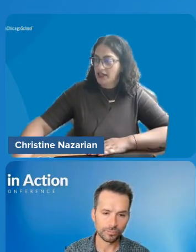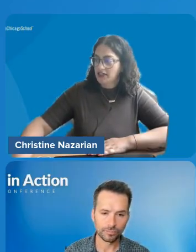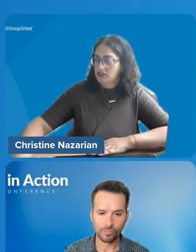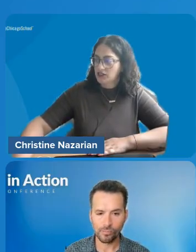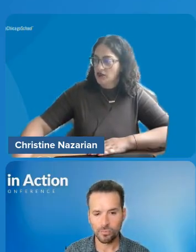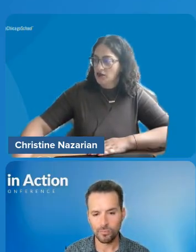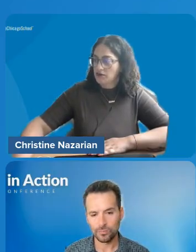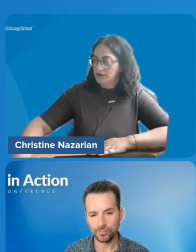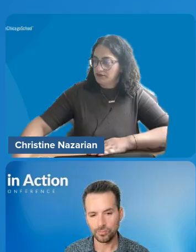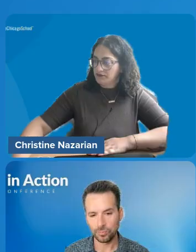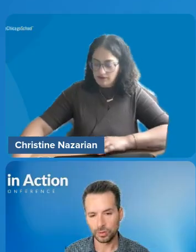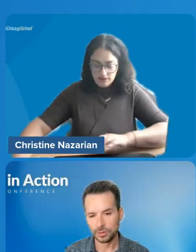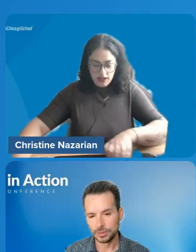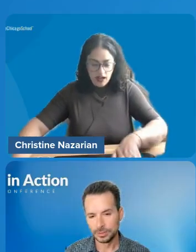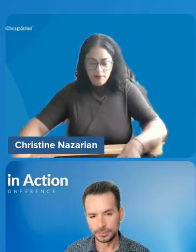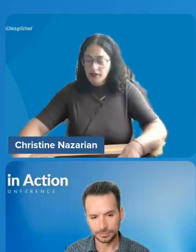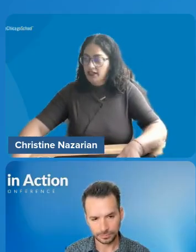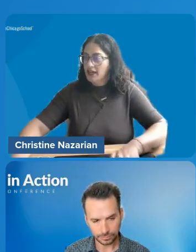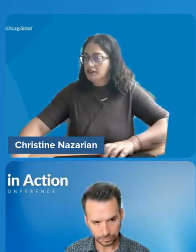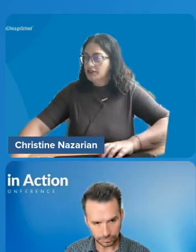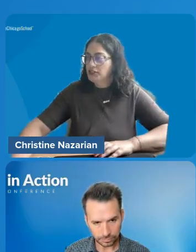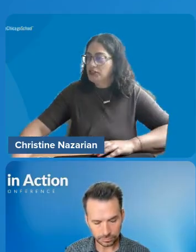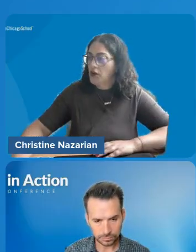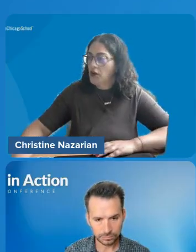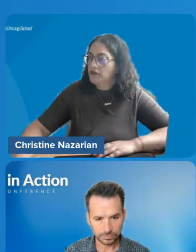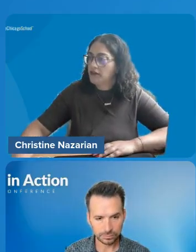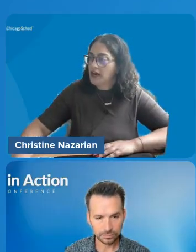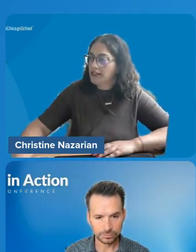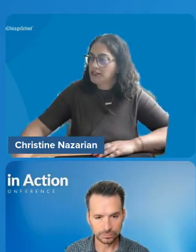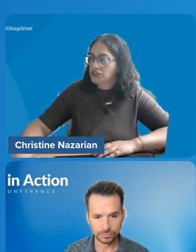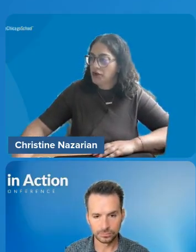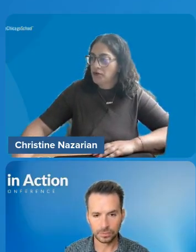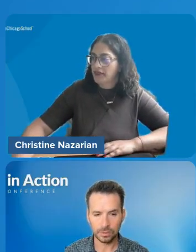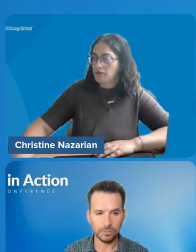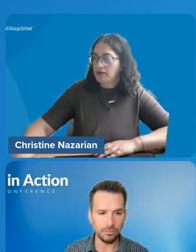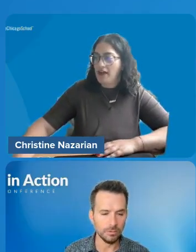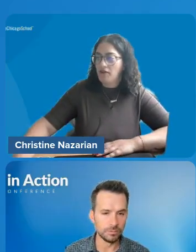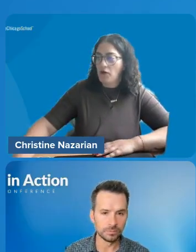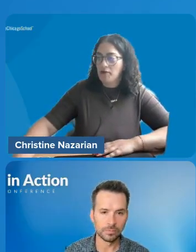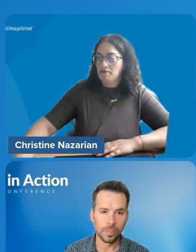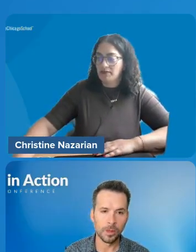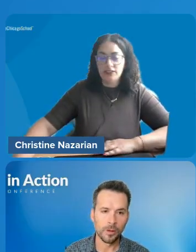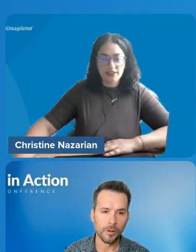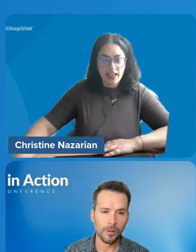And so I'm going to now switch over and show you what the platform looks like.